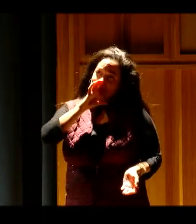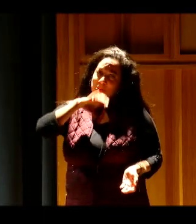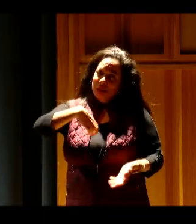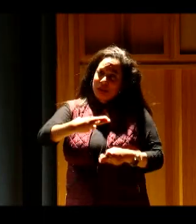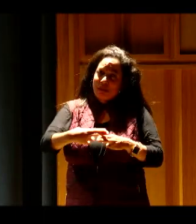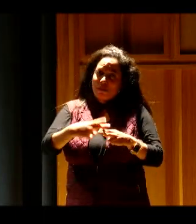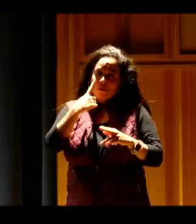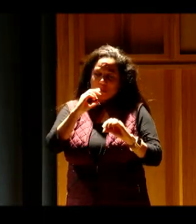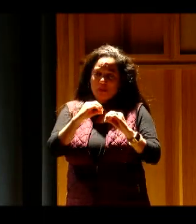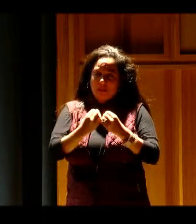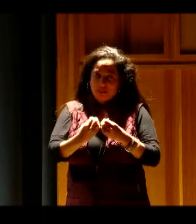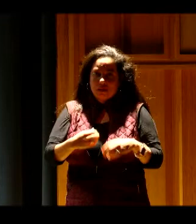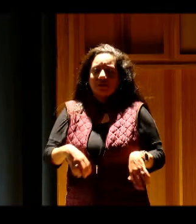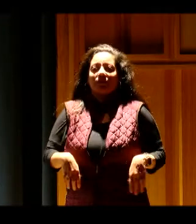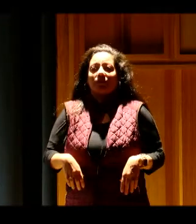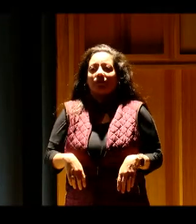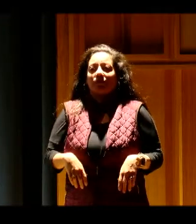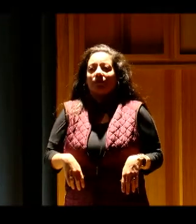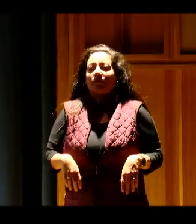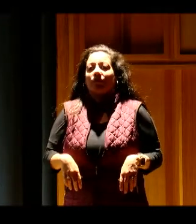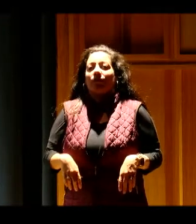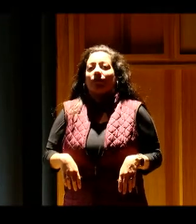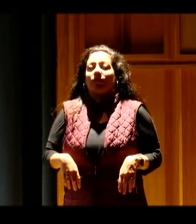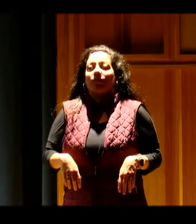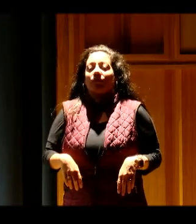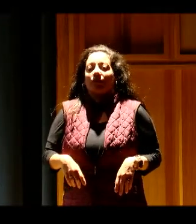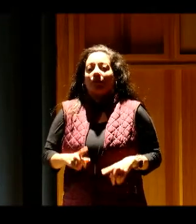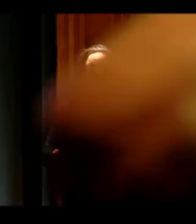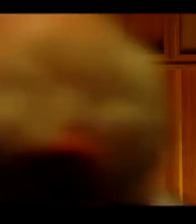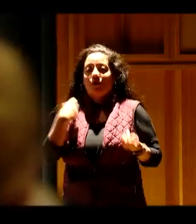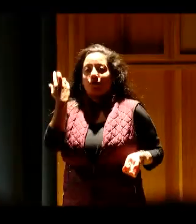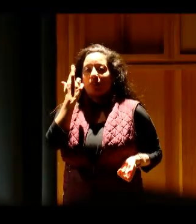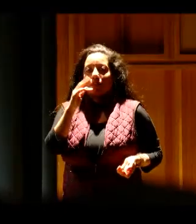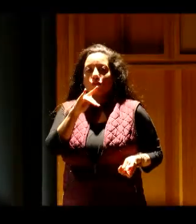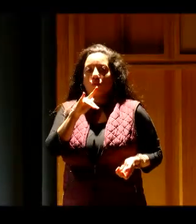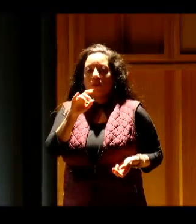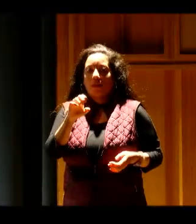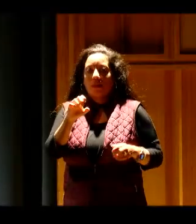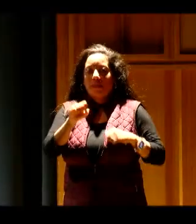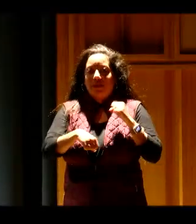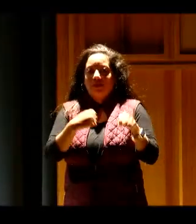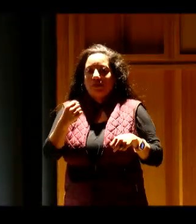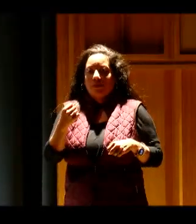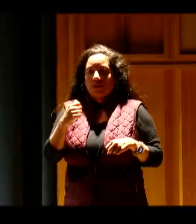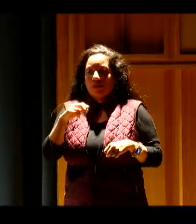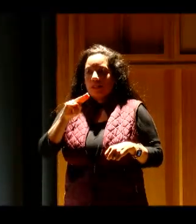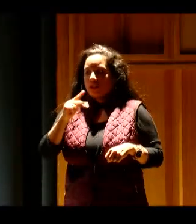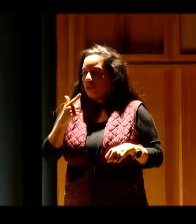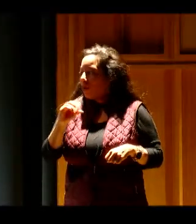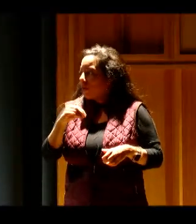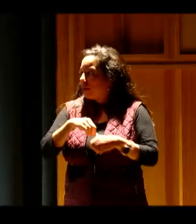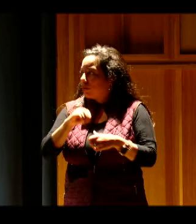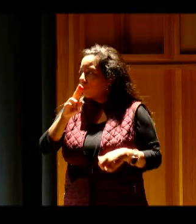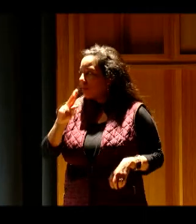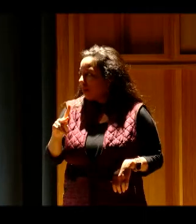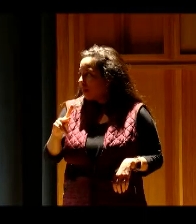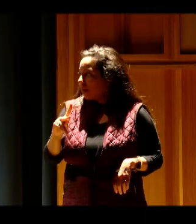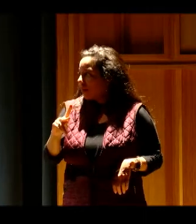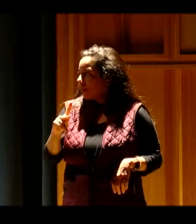And I came to understand that Julie's Bicycle which is an NGO based in the United Kingdom was at the forefront of